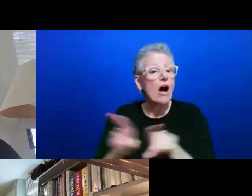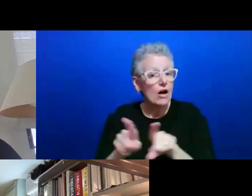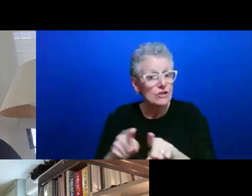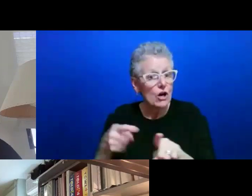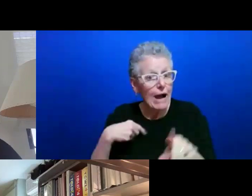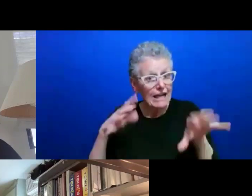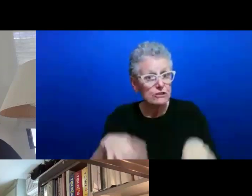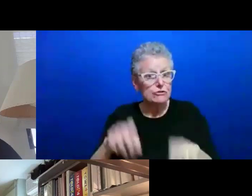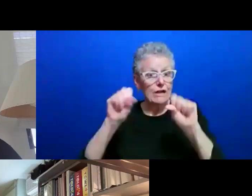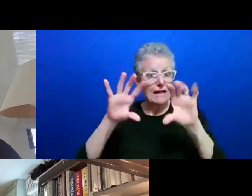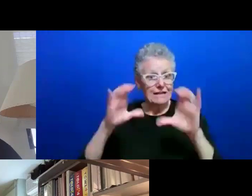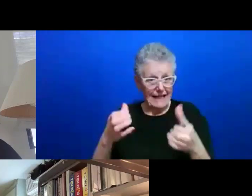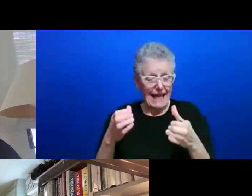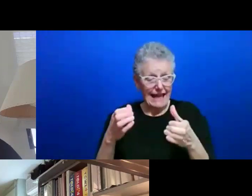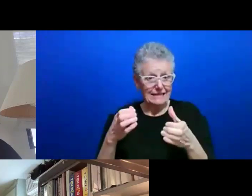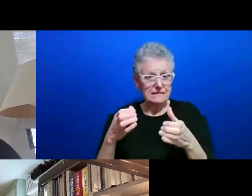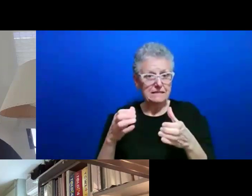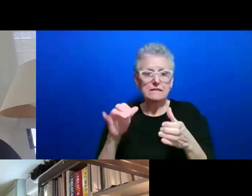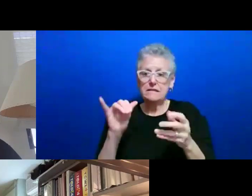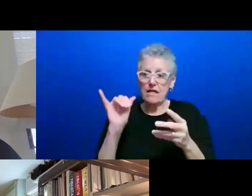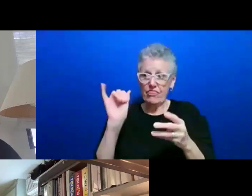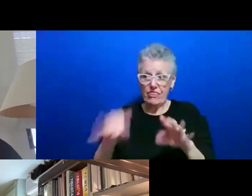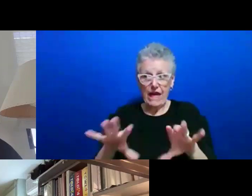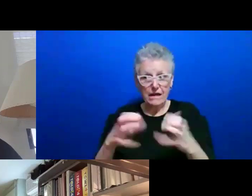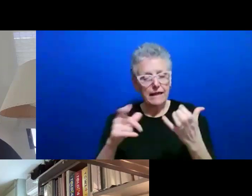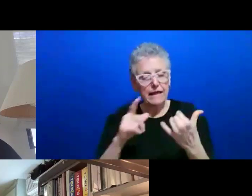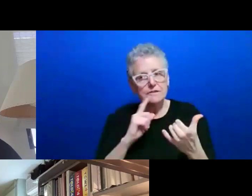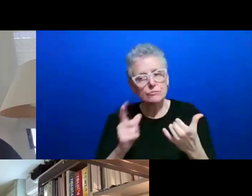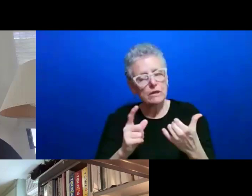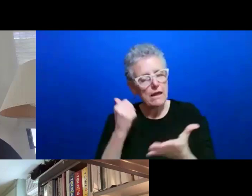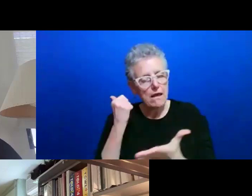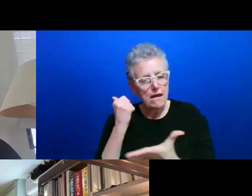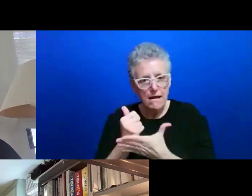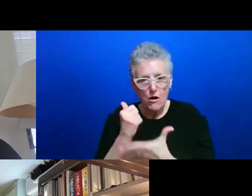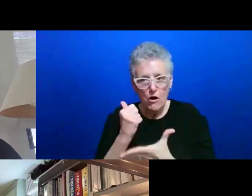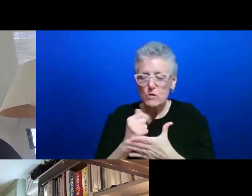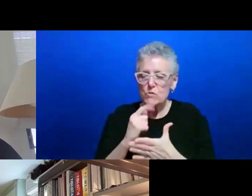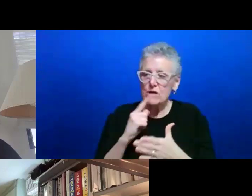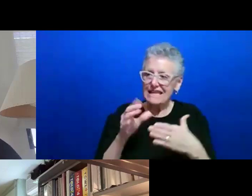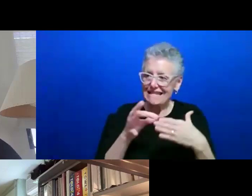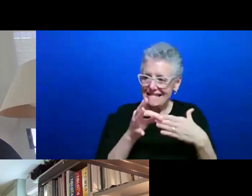and that has really guided a lot of my current thinking